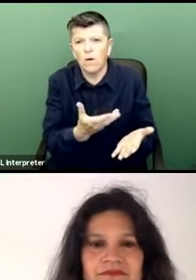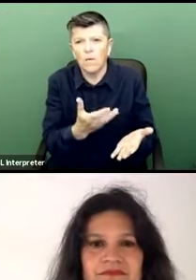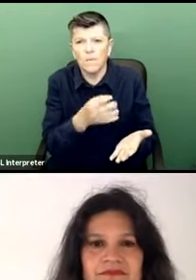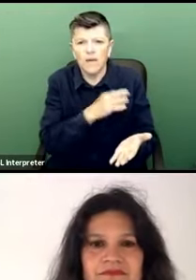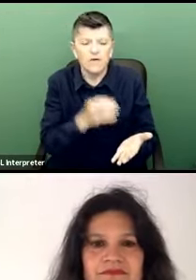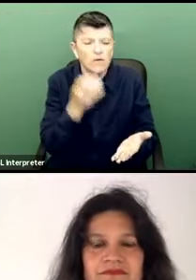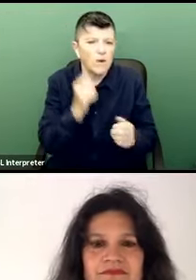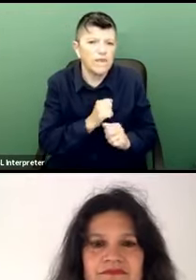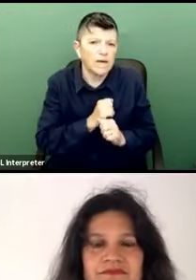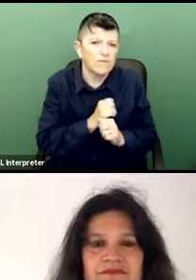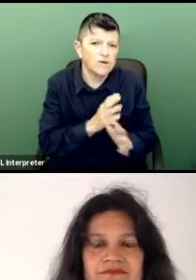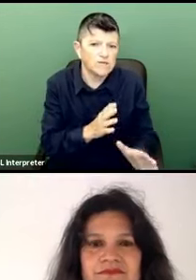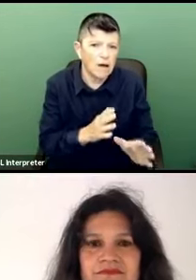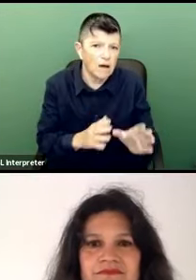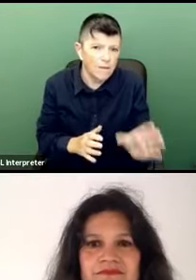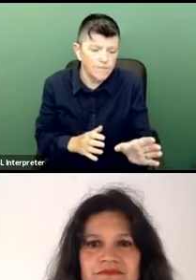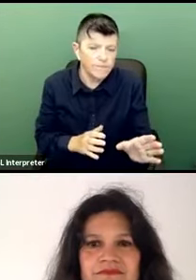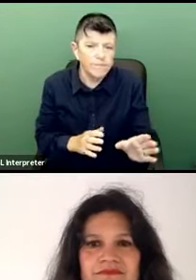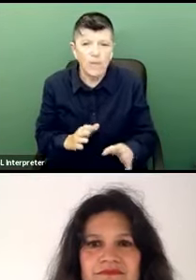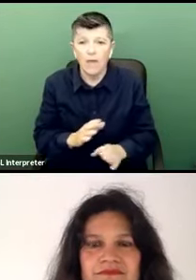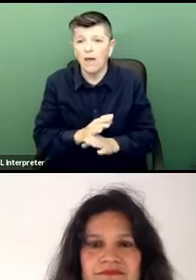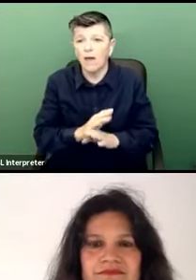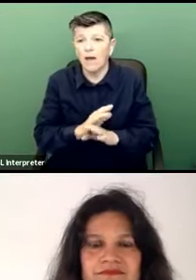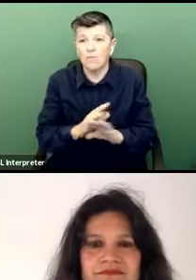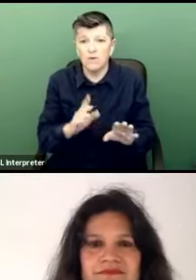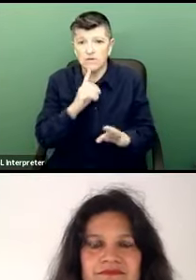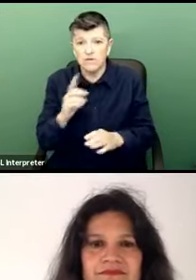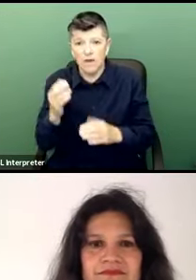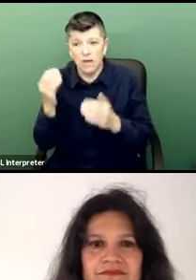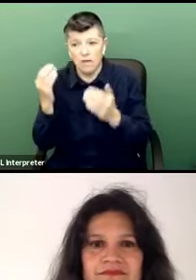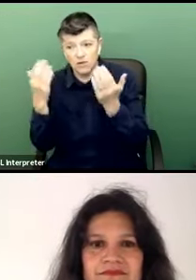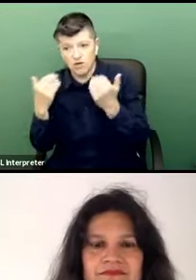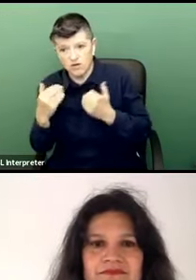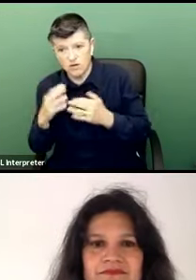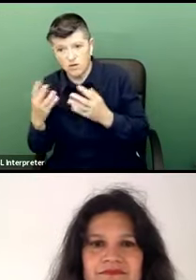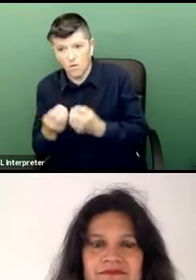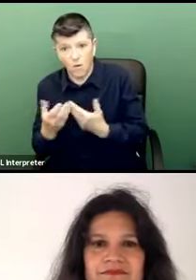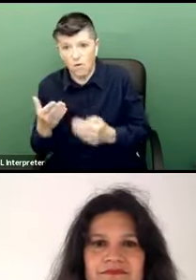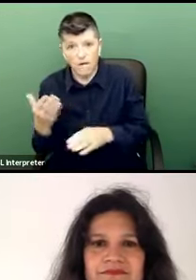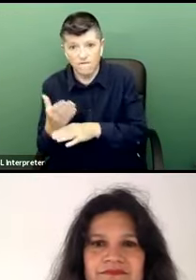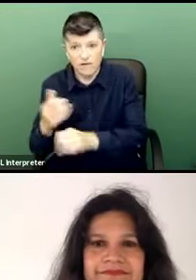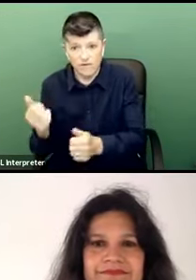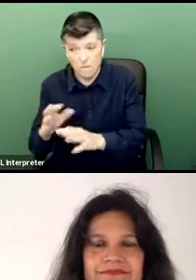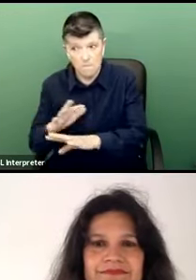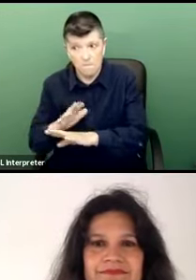the Chinese question, that's really difficult